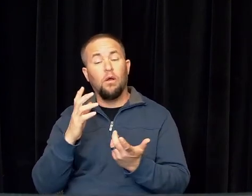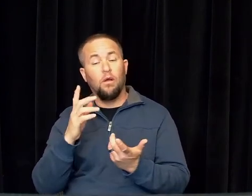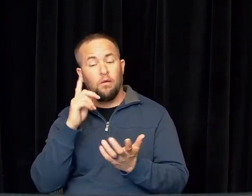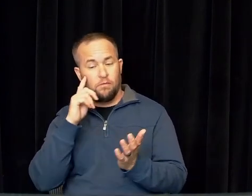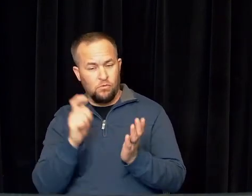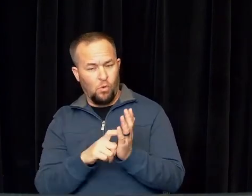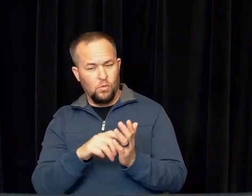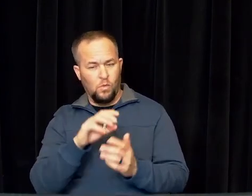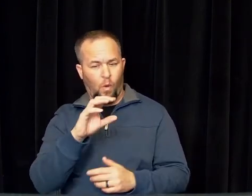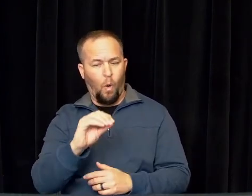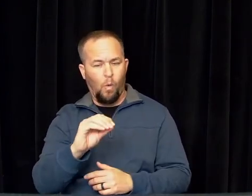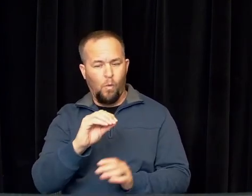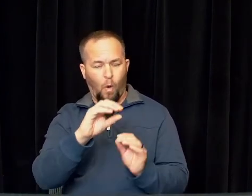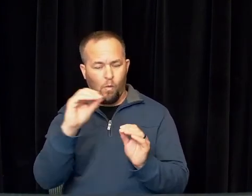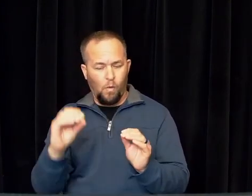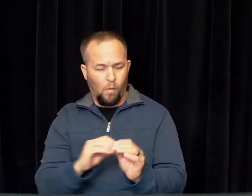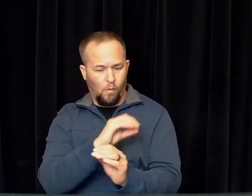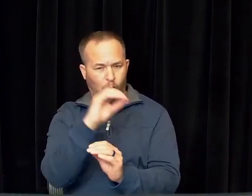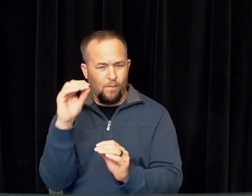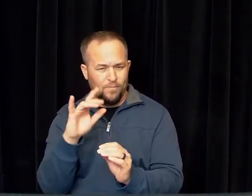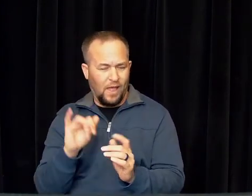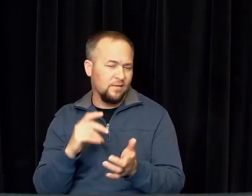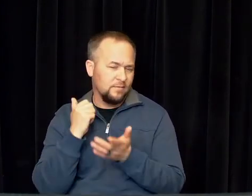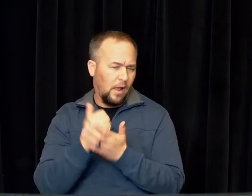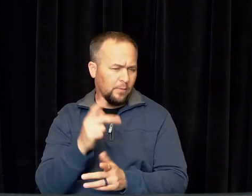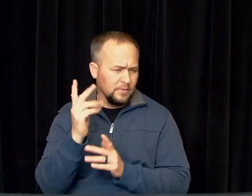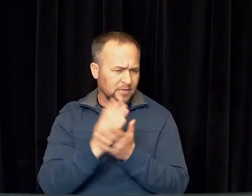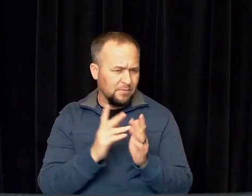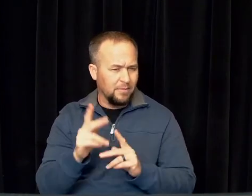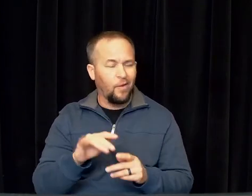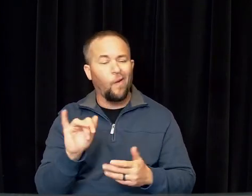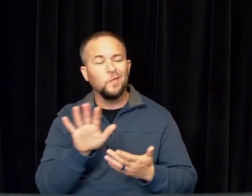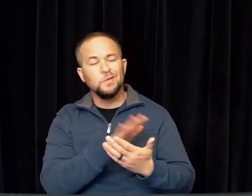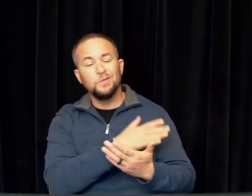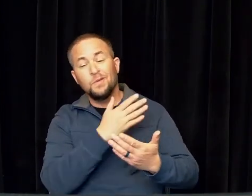that's those are some visuals that do help some people. There's also this song that goes to